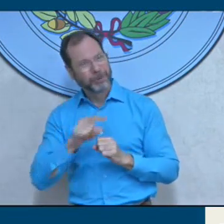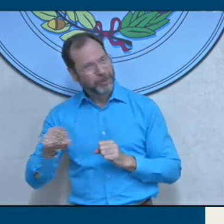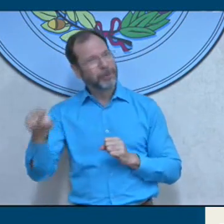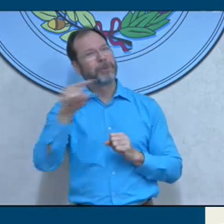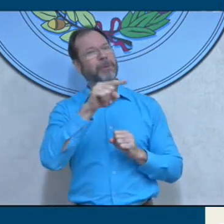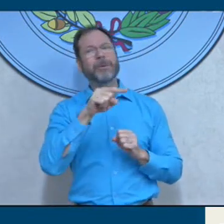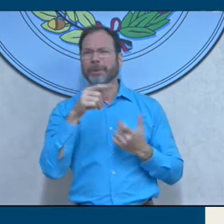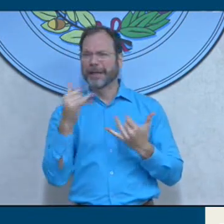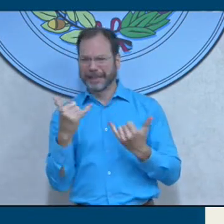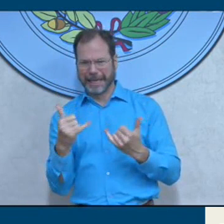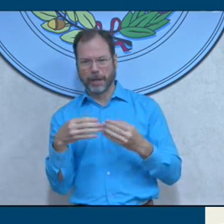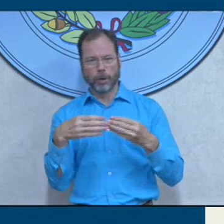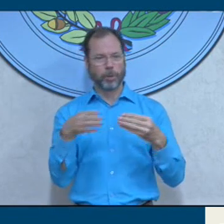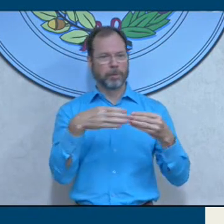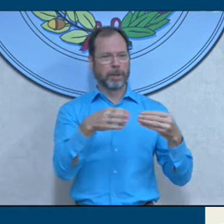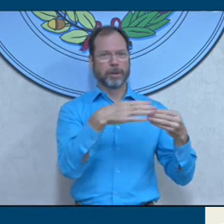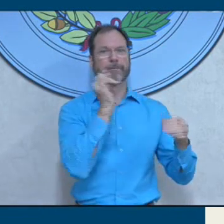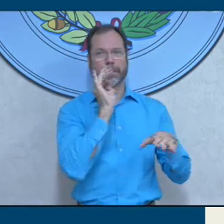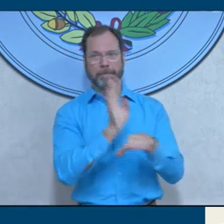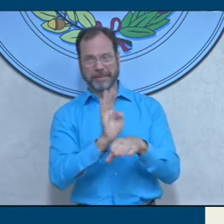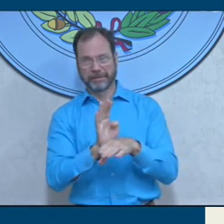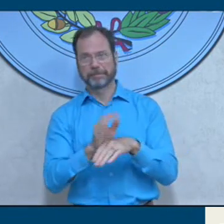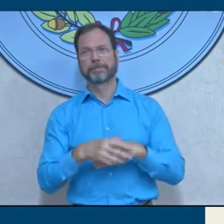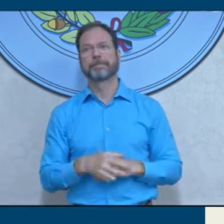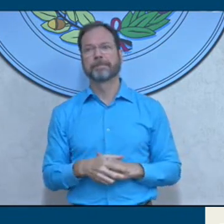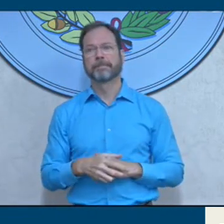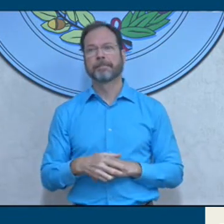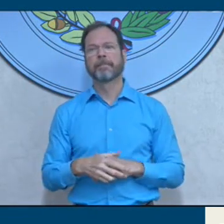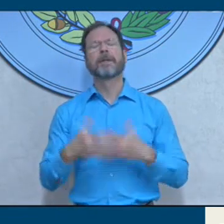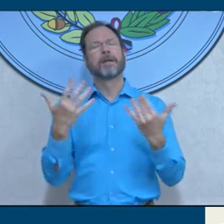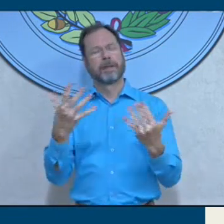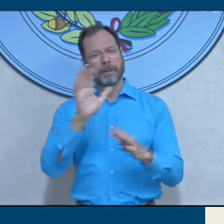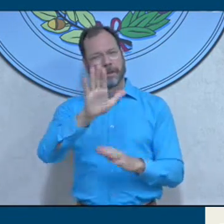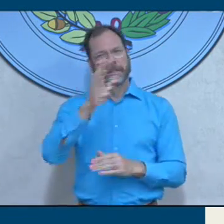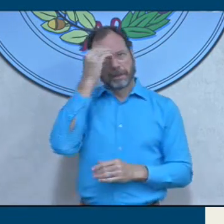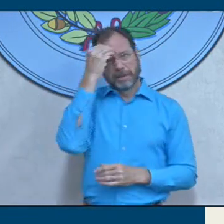HEALTH. THE SAFE OR STAY WILL BE AND THE MORE THAT WE WILL